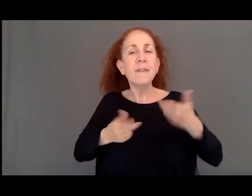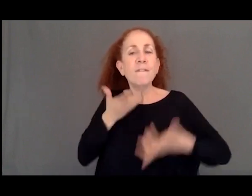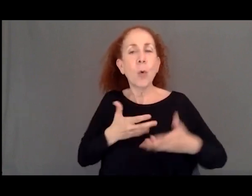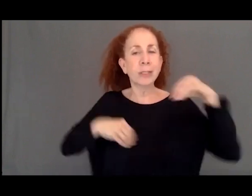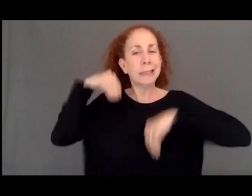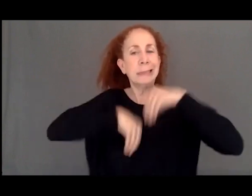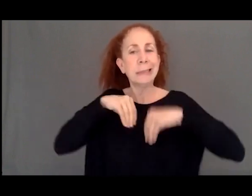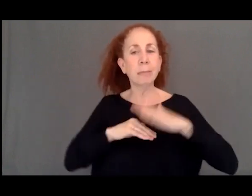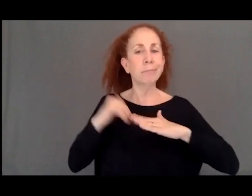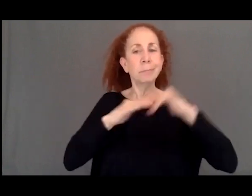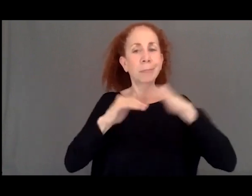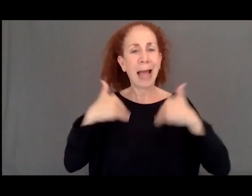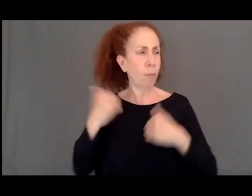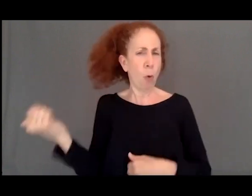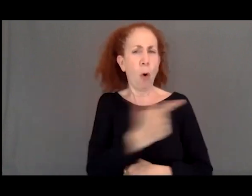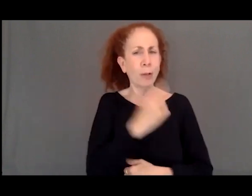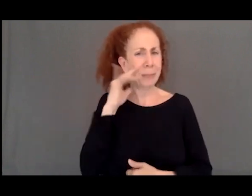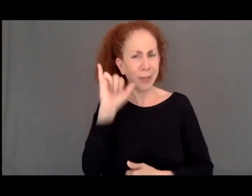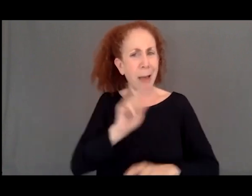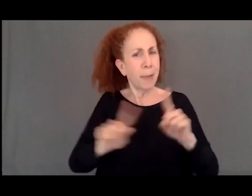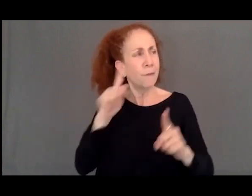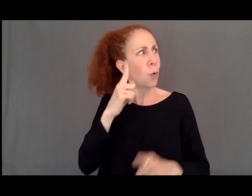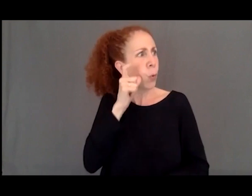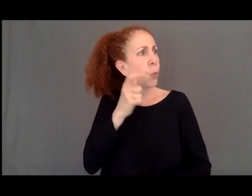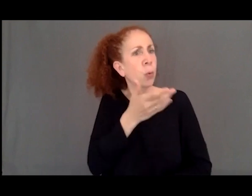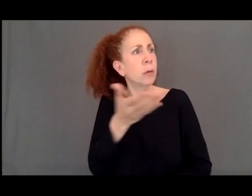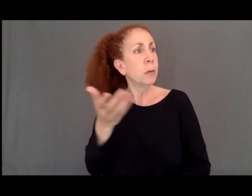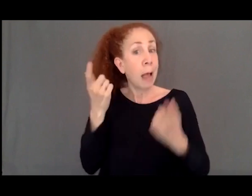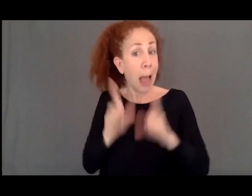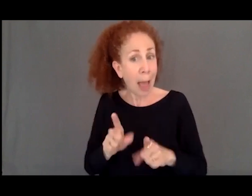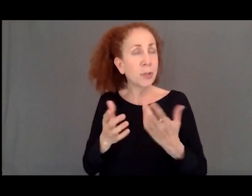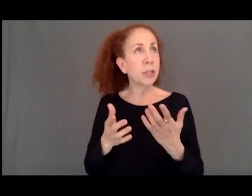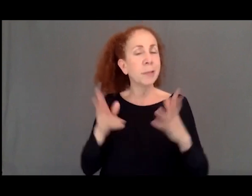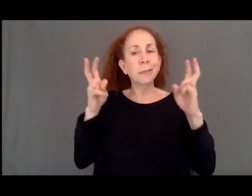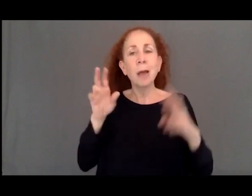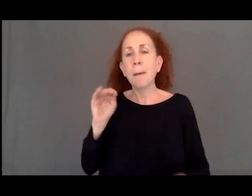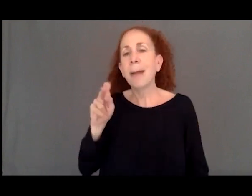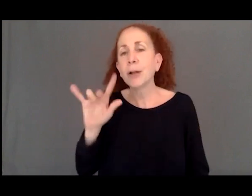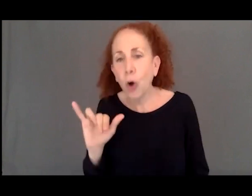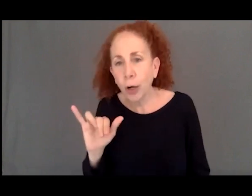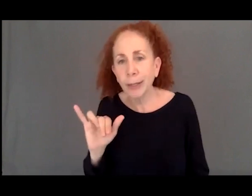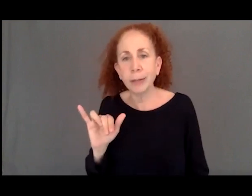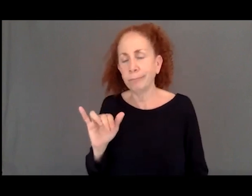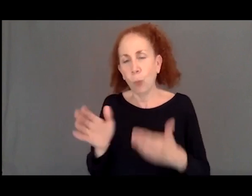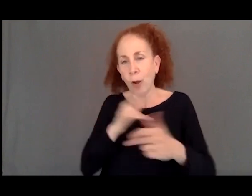that's true for all of us as individuals. But I think for those of us who happen to be so-called minorities of any kind,